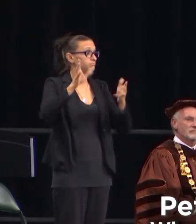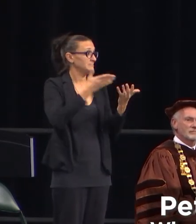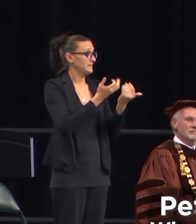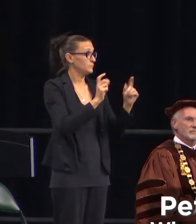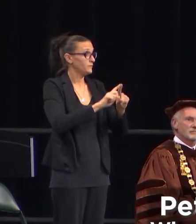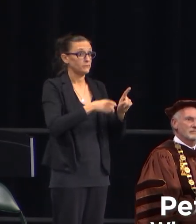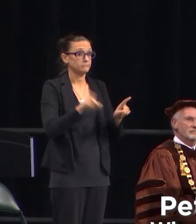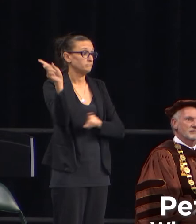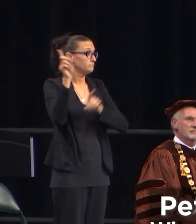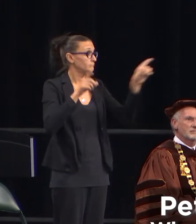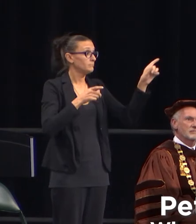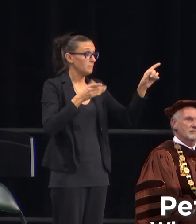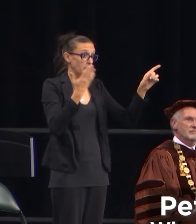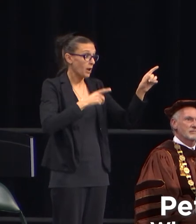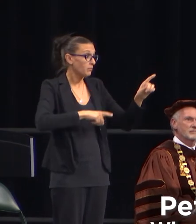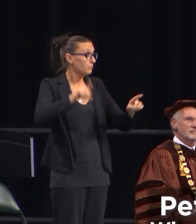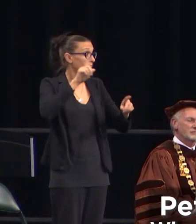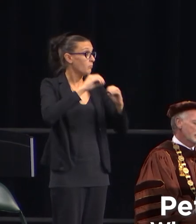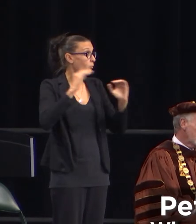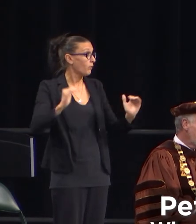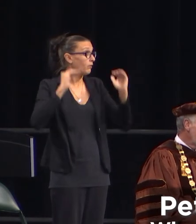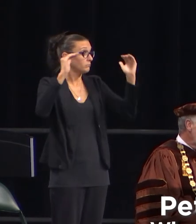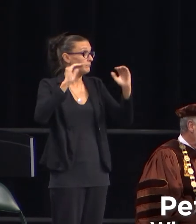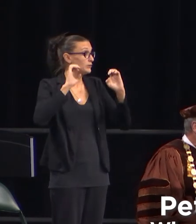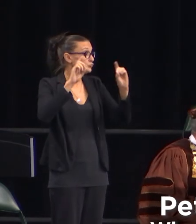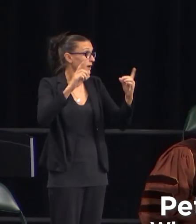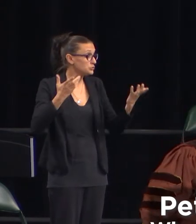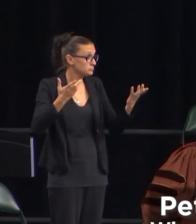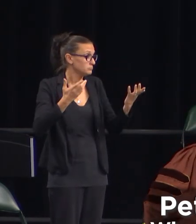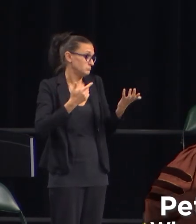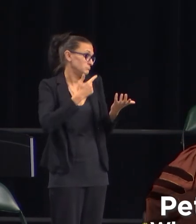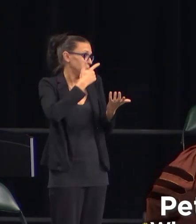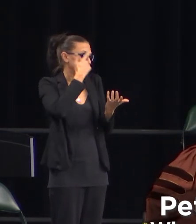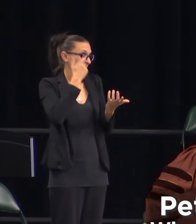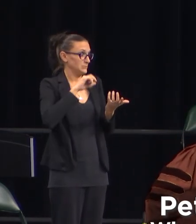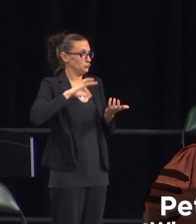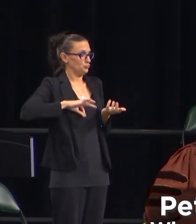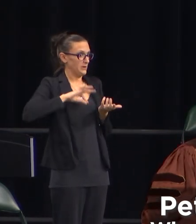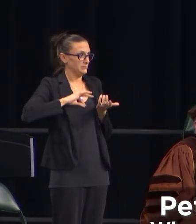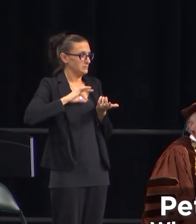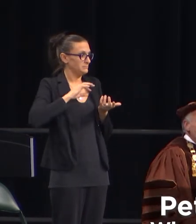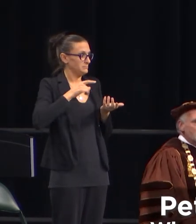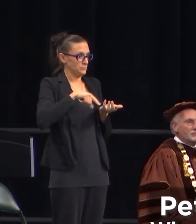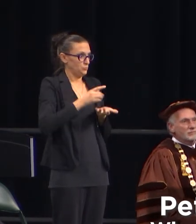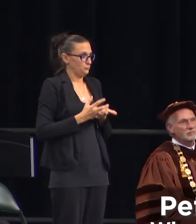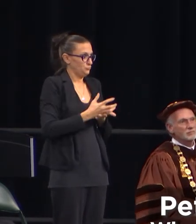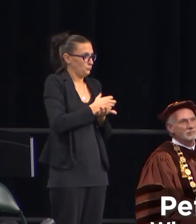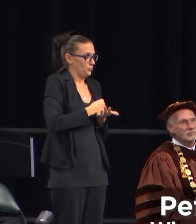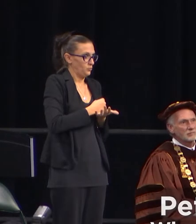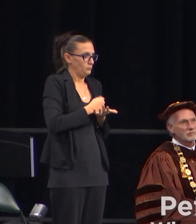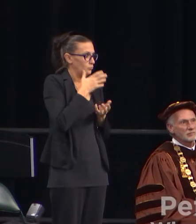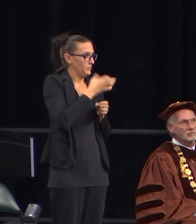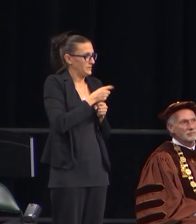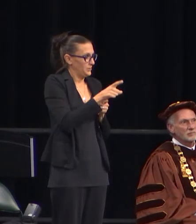You might go on to higher education because the credits here will get you credit there.